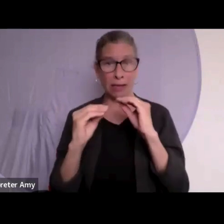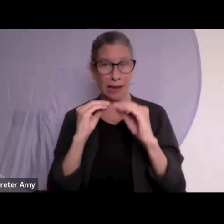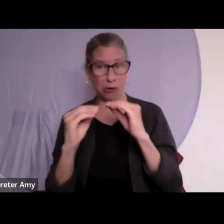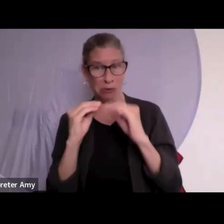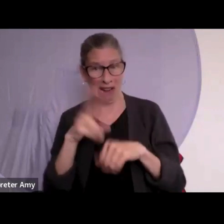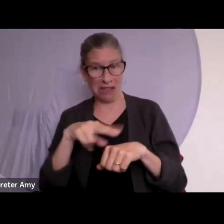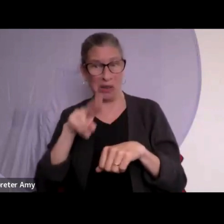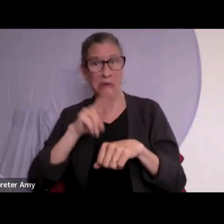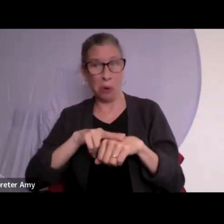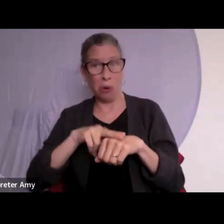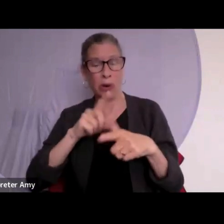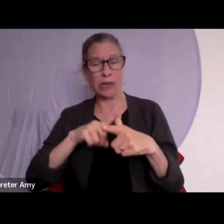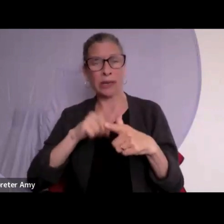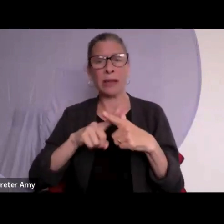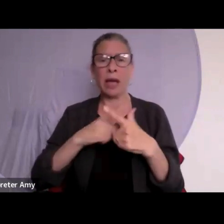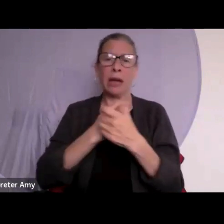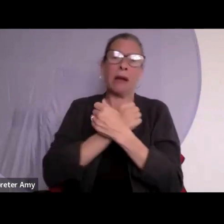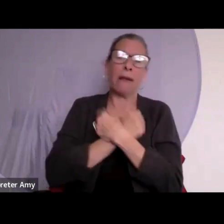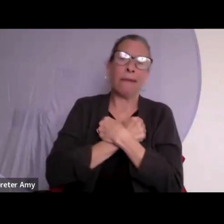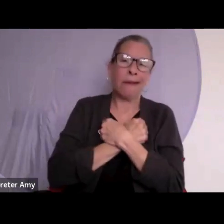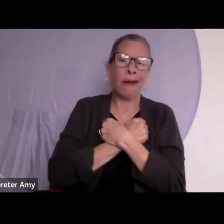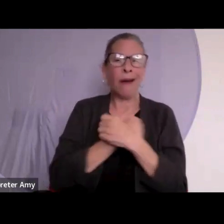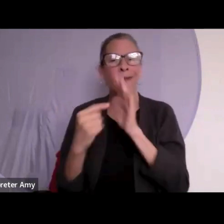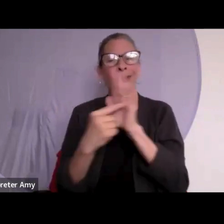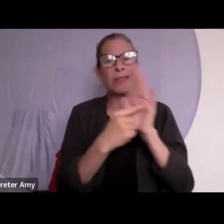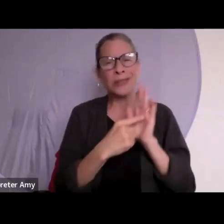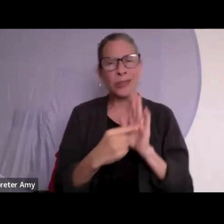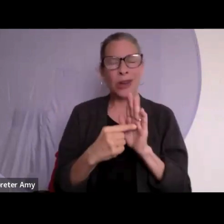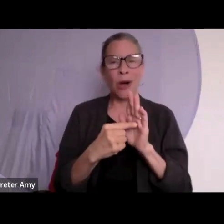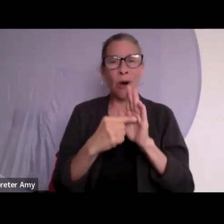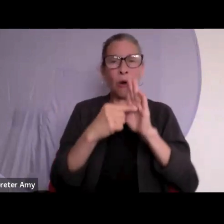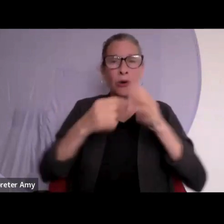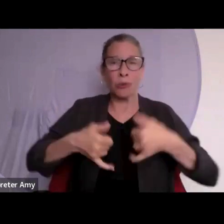showed all the love, I think with awarding CODA last year.